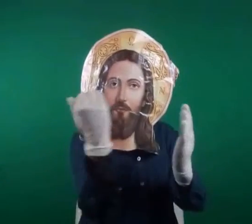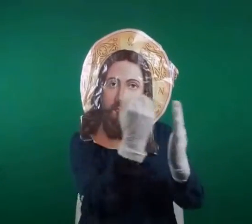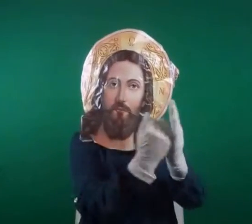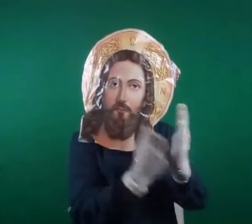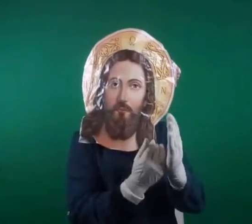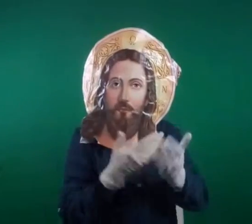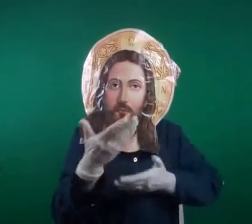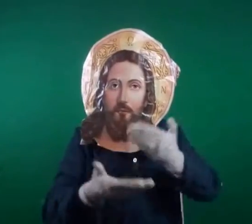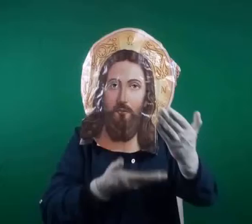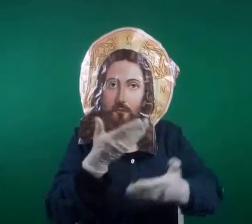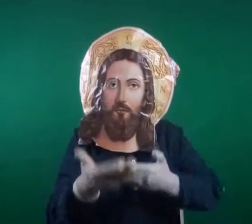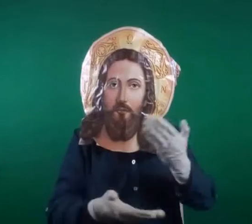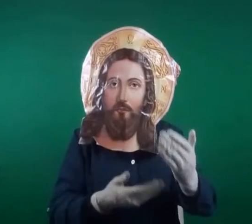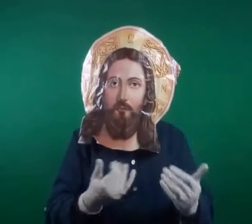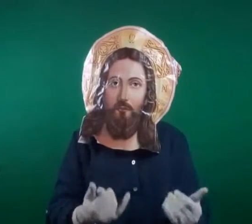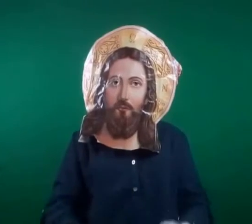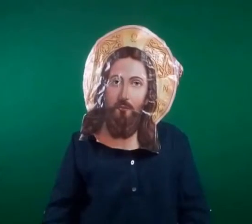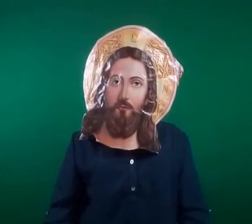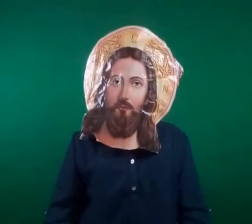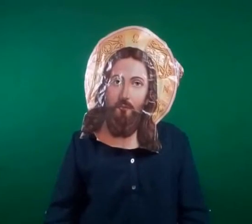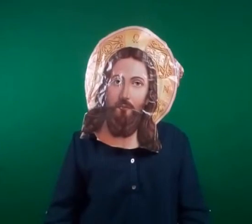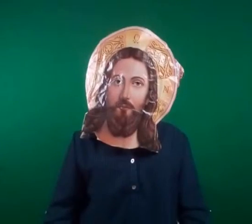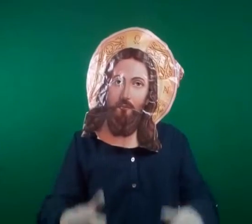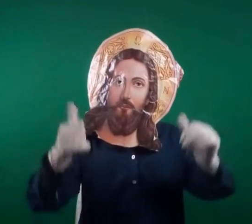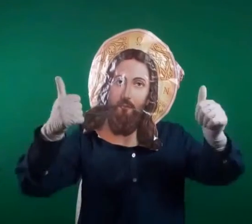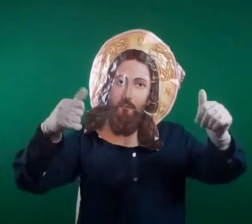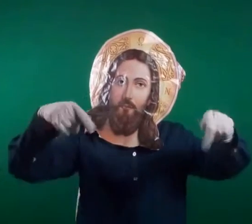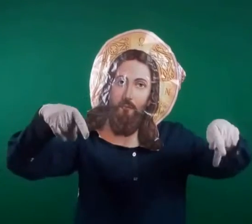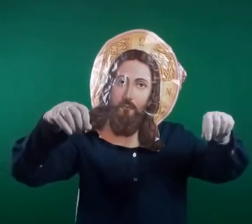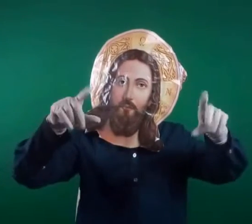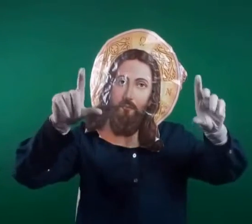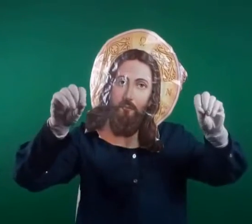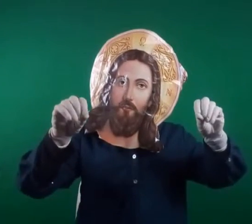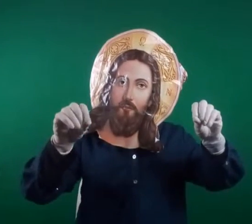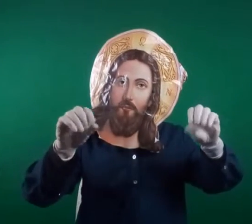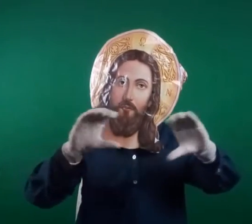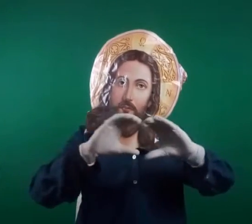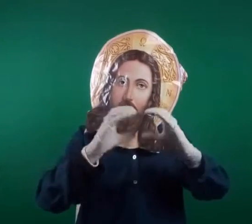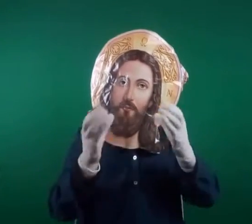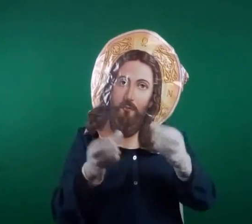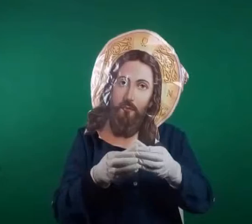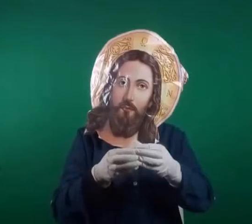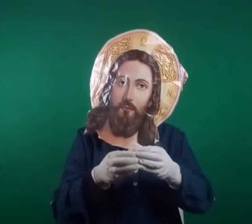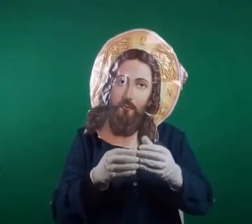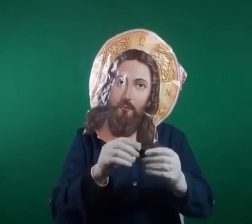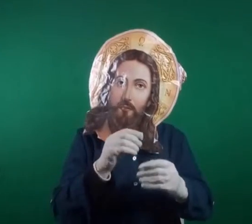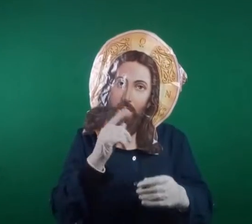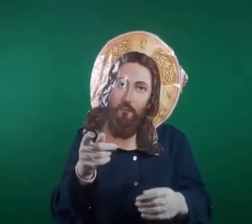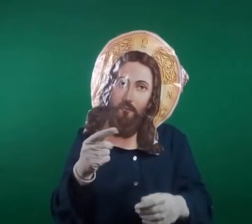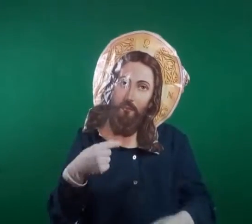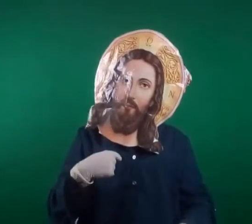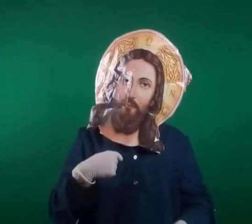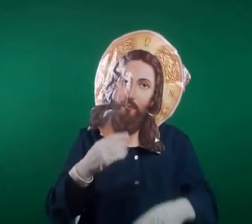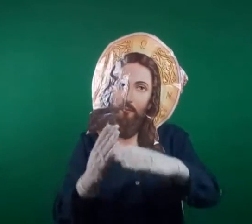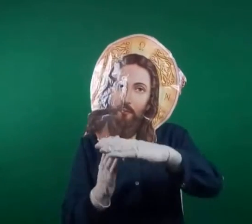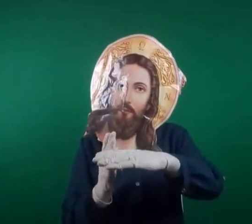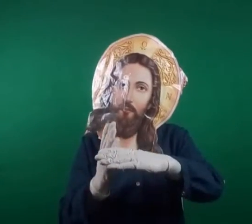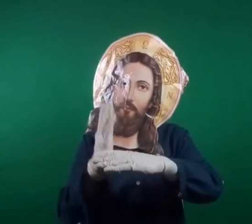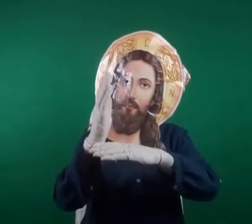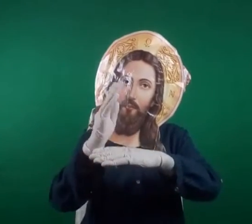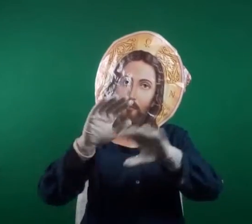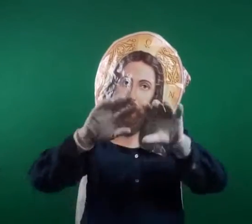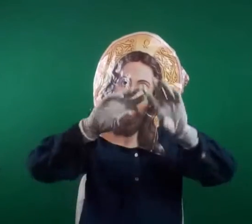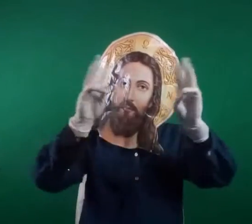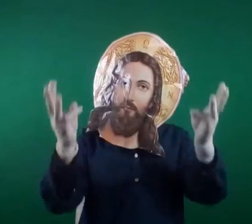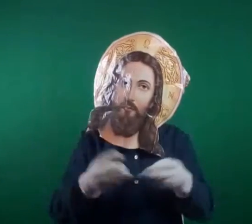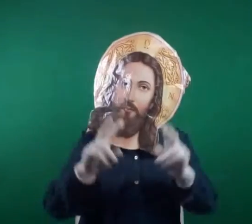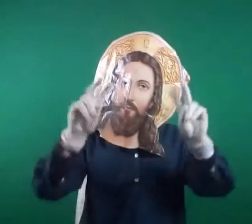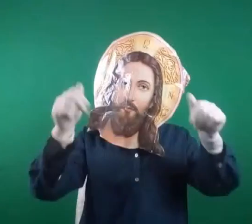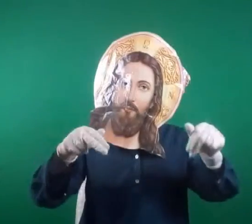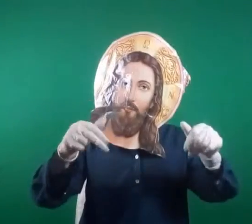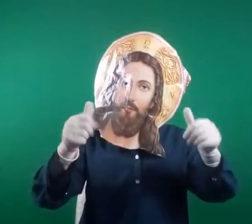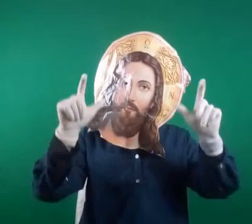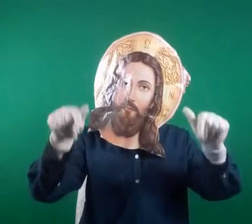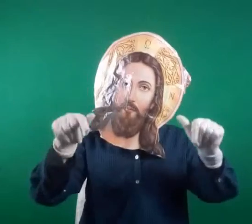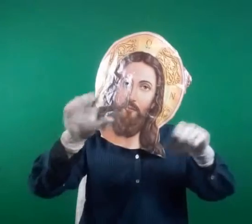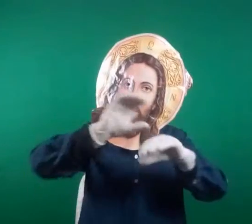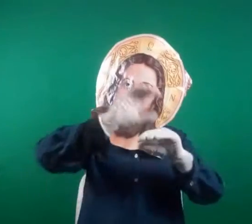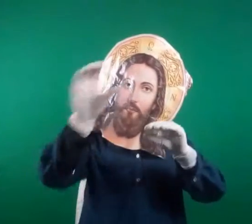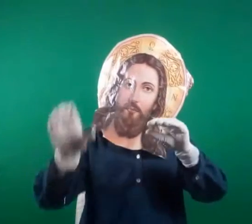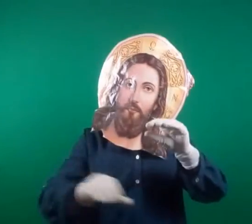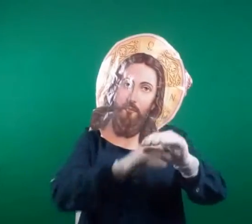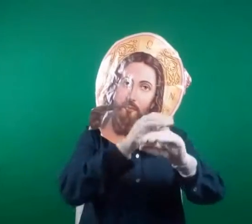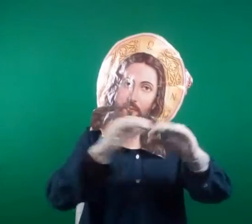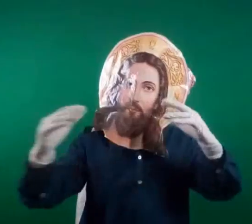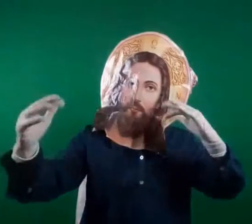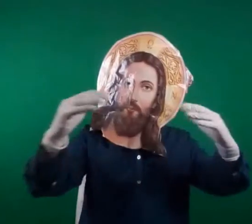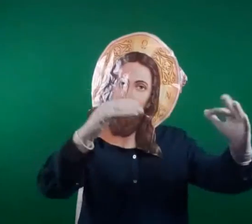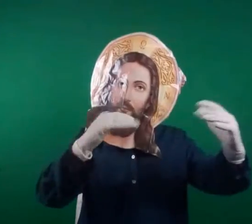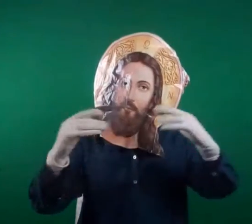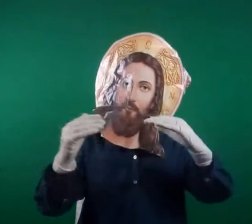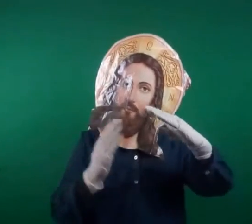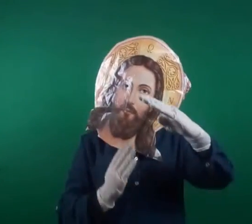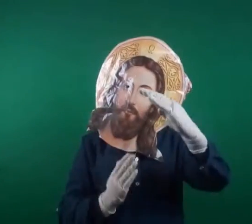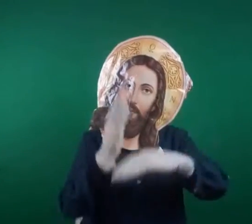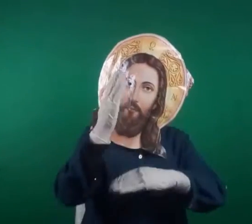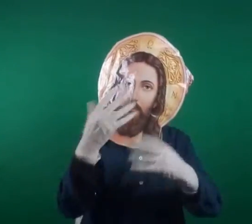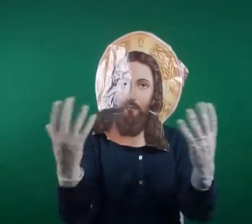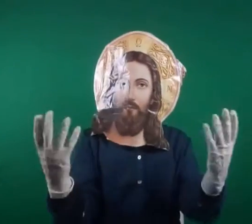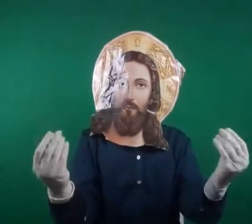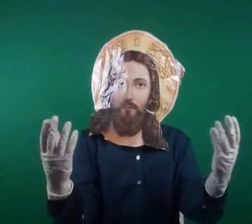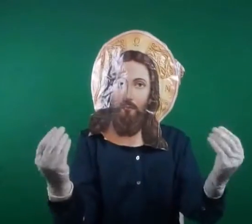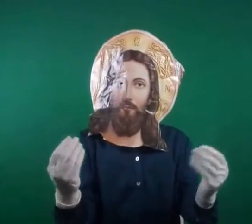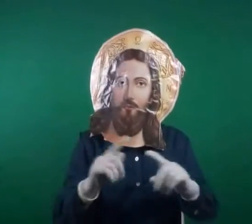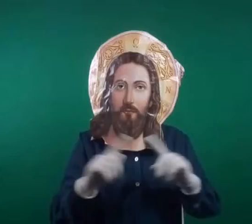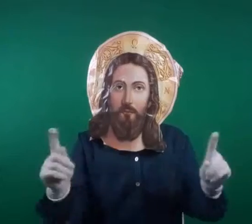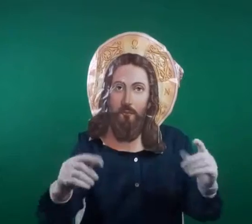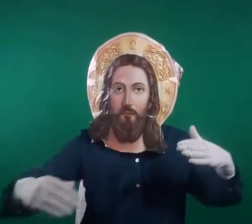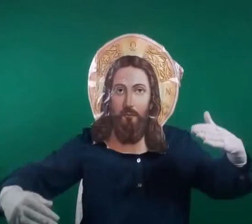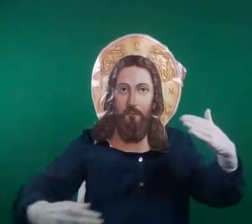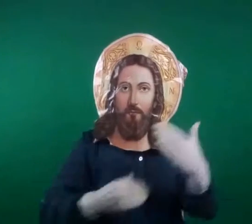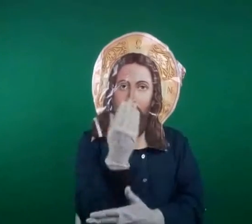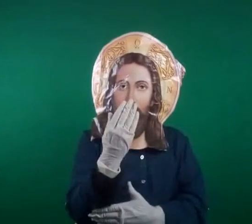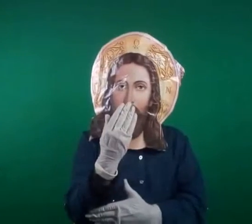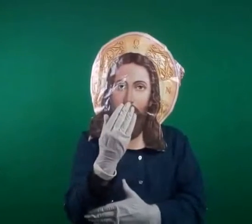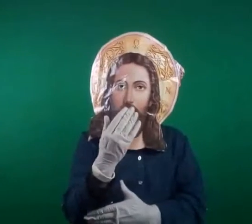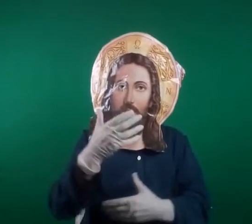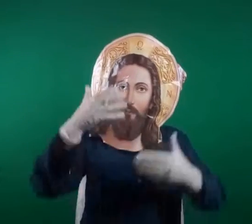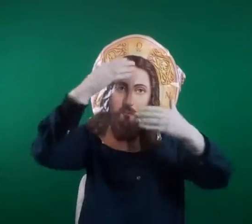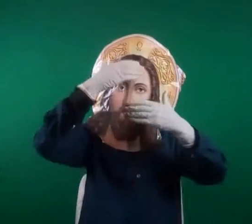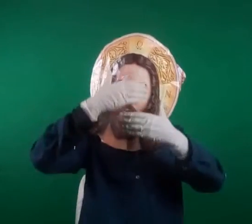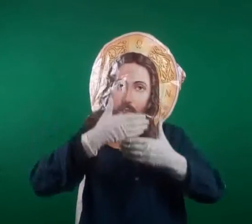The Apollo teams claim they passed the Van Allen radiation belts around the Earth easily while modern astronaughts who are much more technically advanced